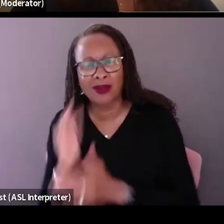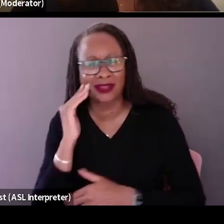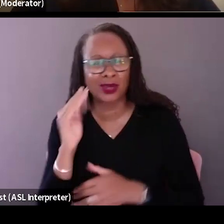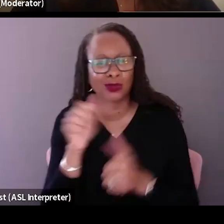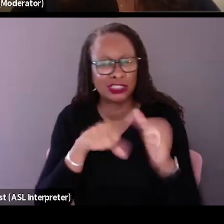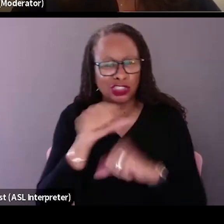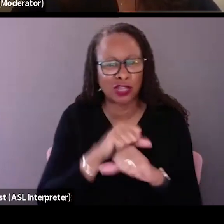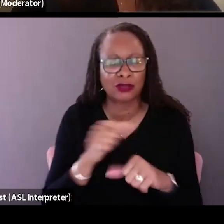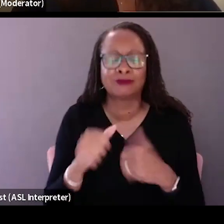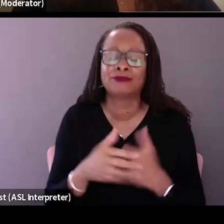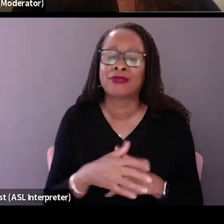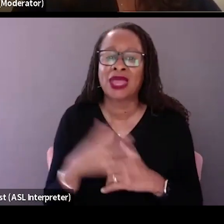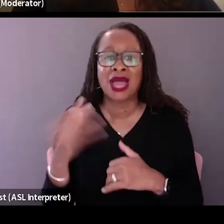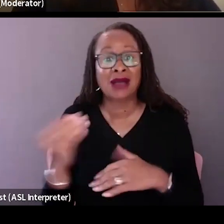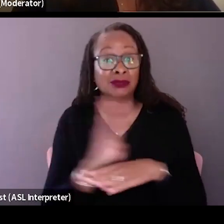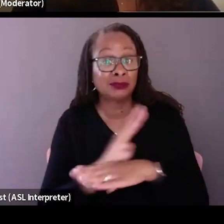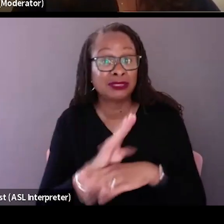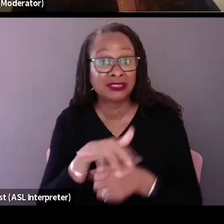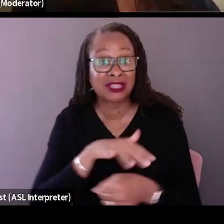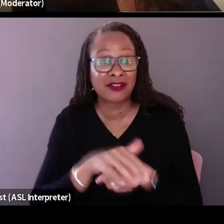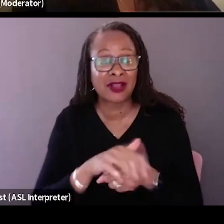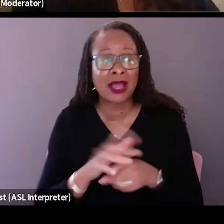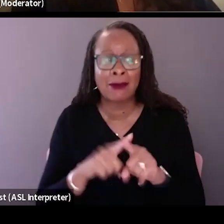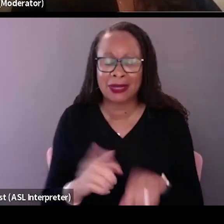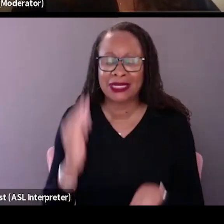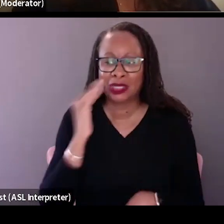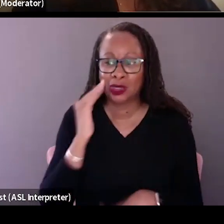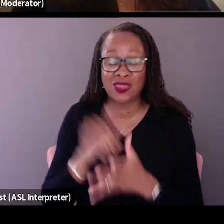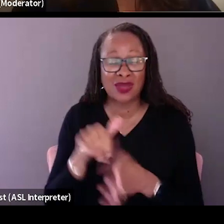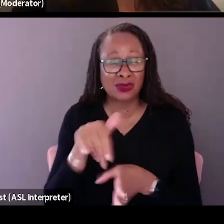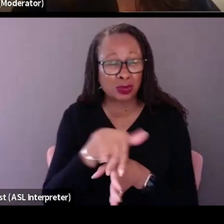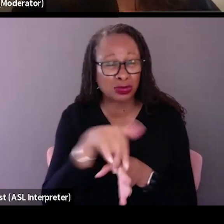of exposing years of corruption